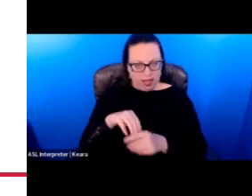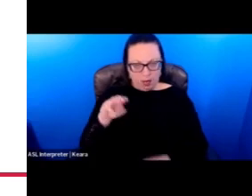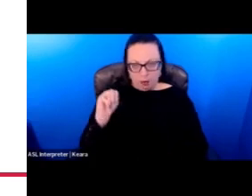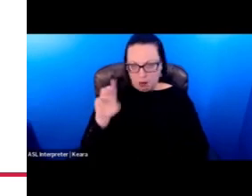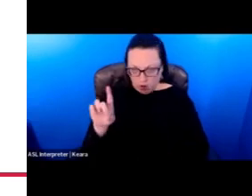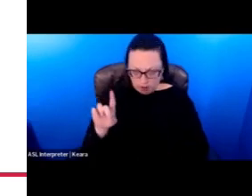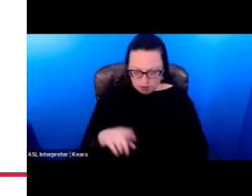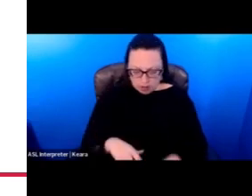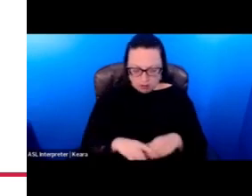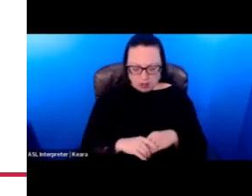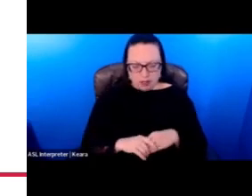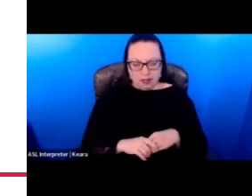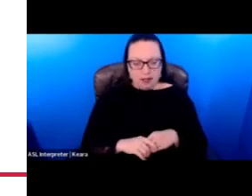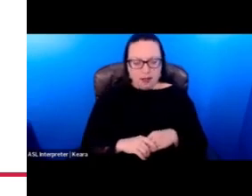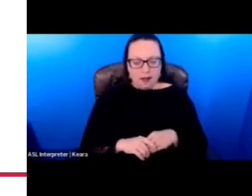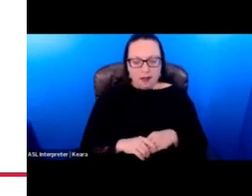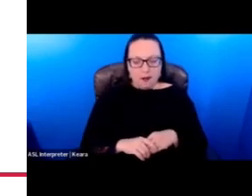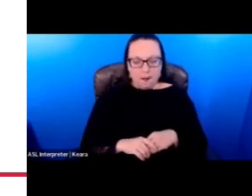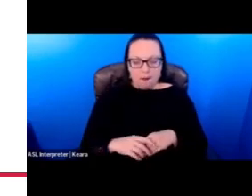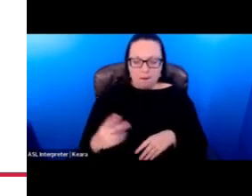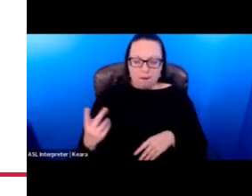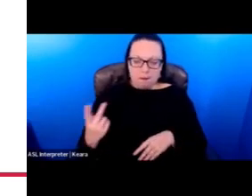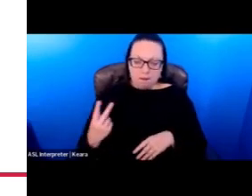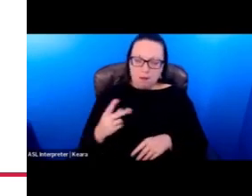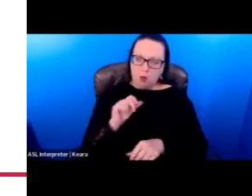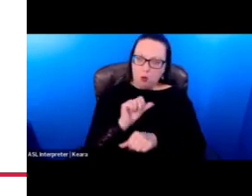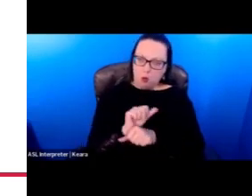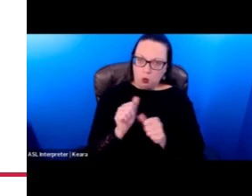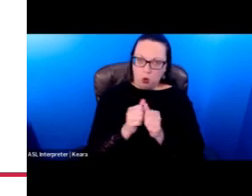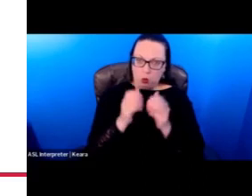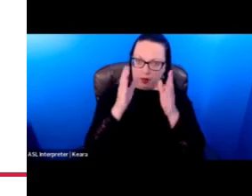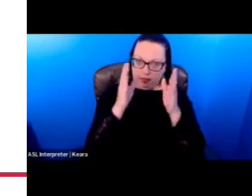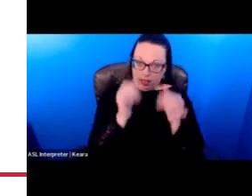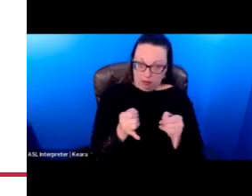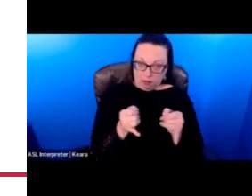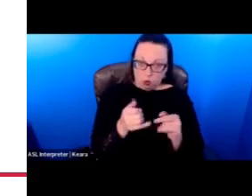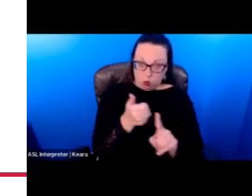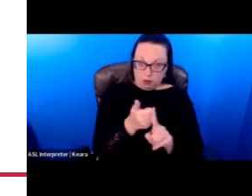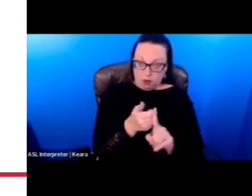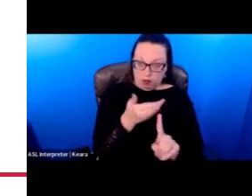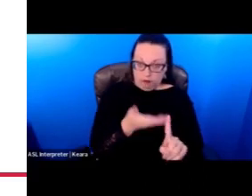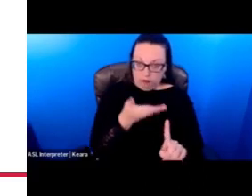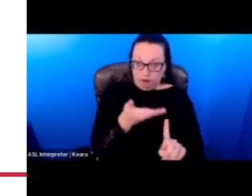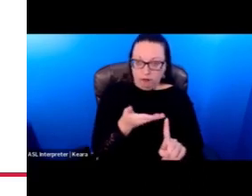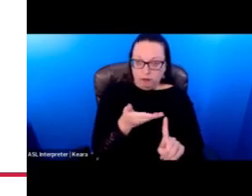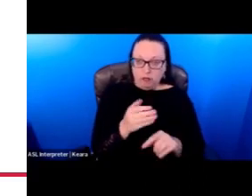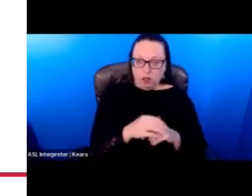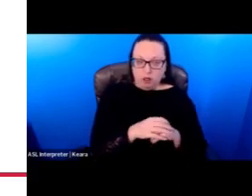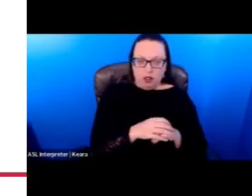lot of this stuff. We work with an individual who's living with brain injury and co-occurring